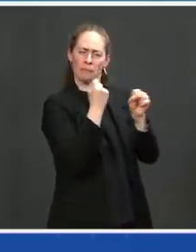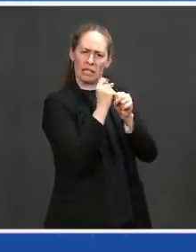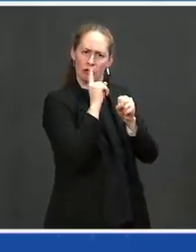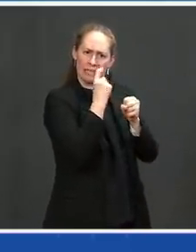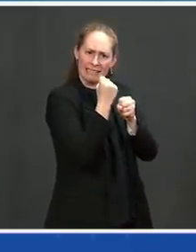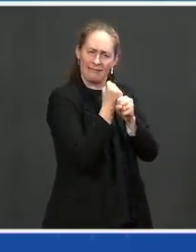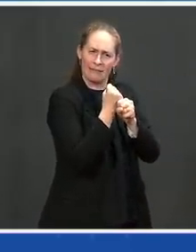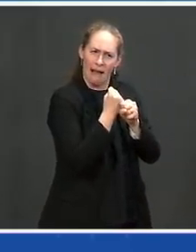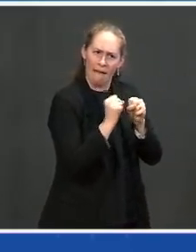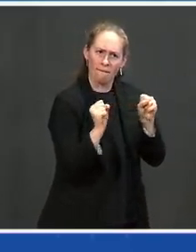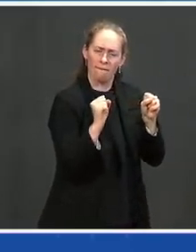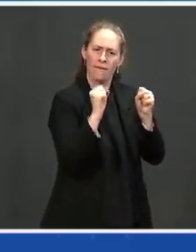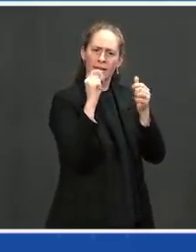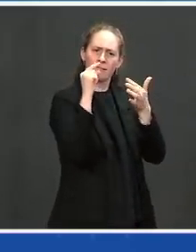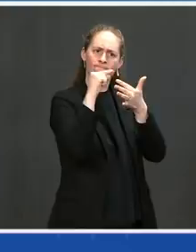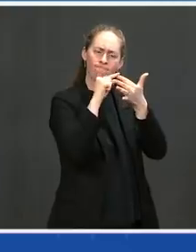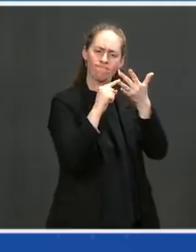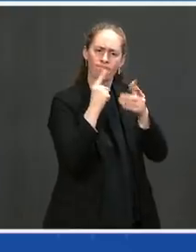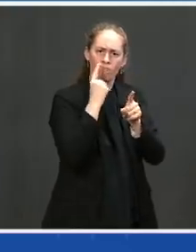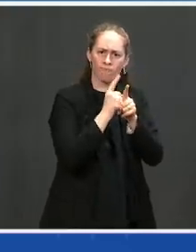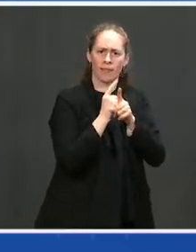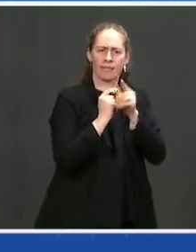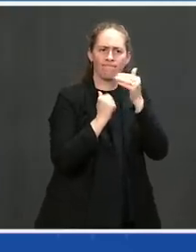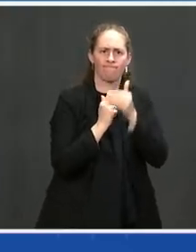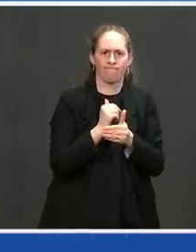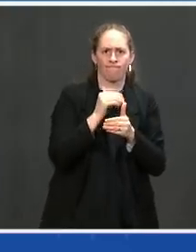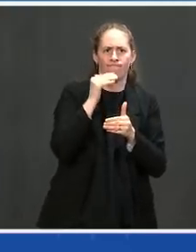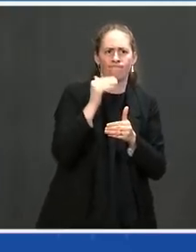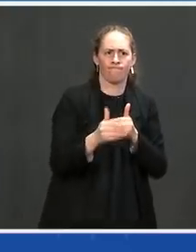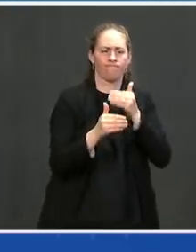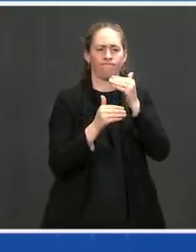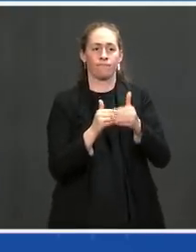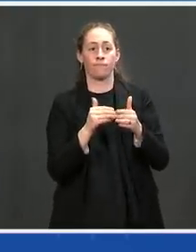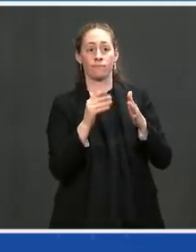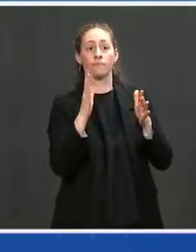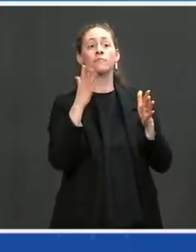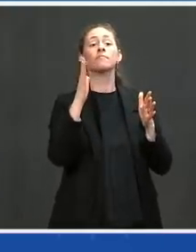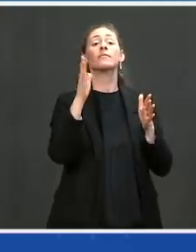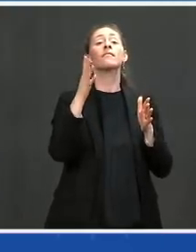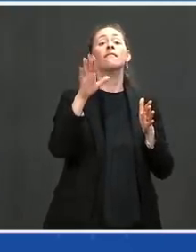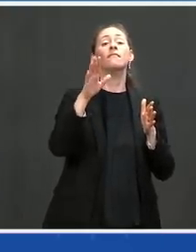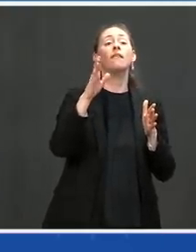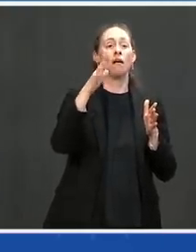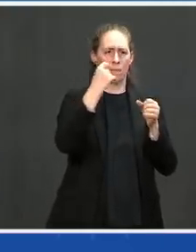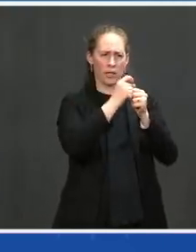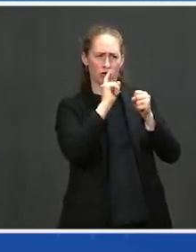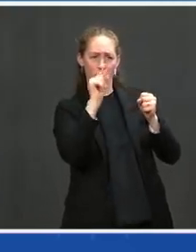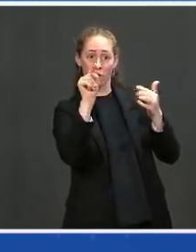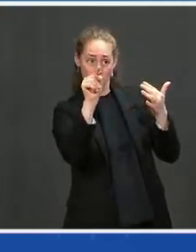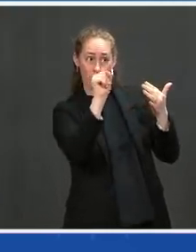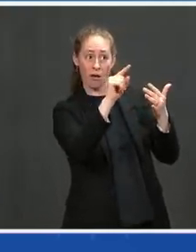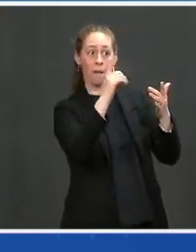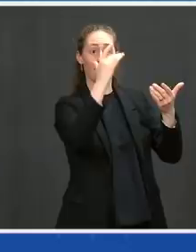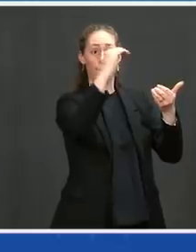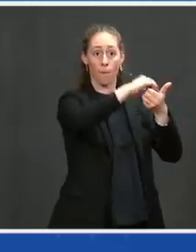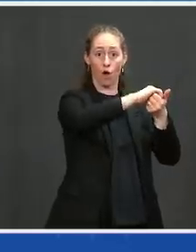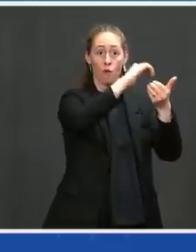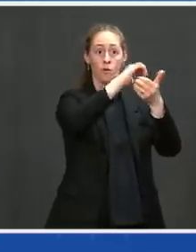We're in consultation, I said, with our allies and partners in how to proceed. And Secretary Blinken is meeting in Brussels